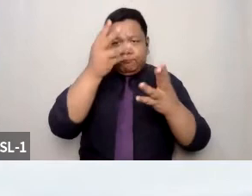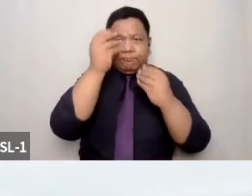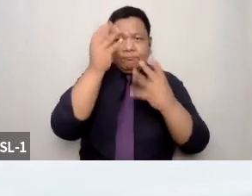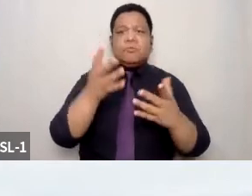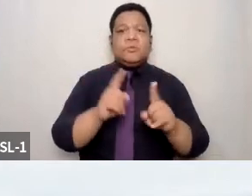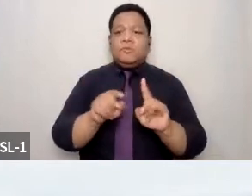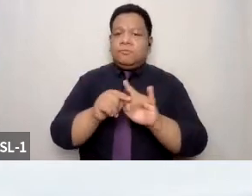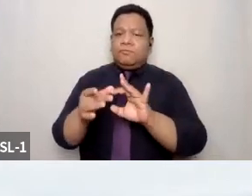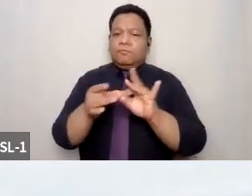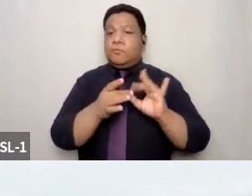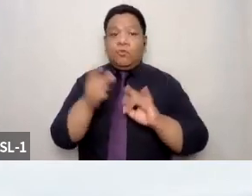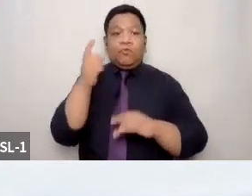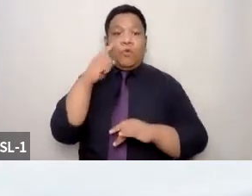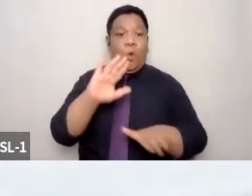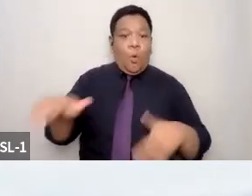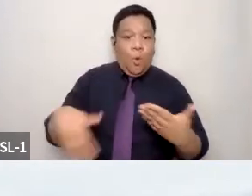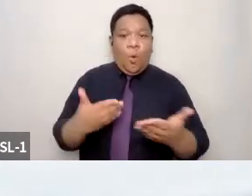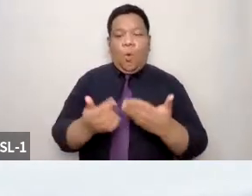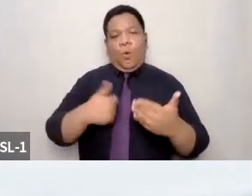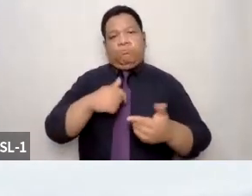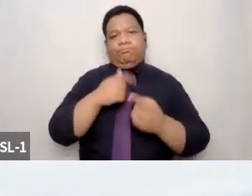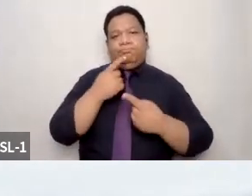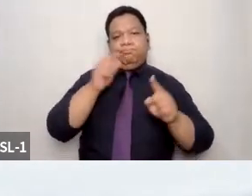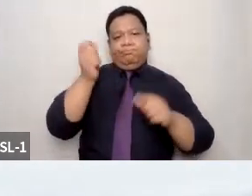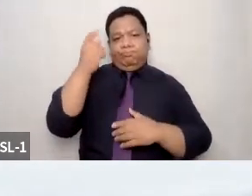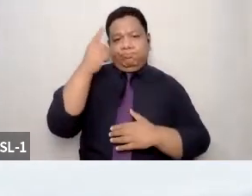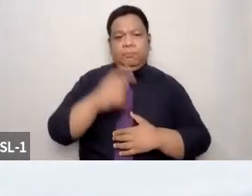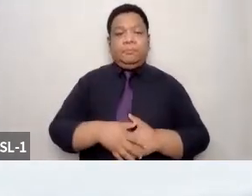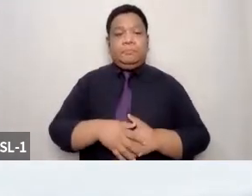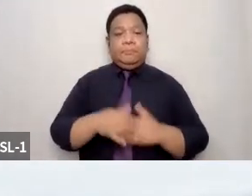So now, before I end, I will repeat.